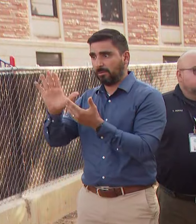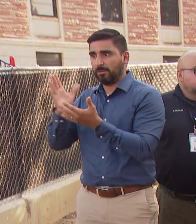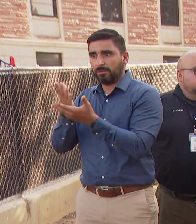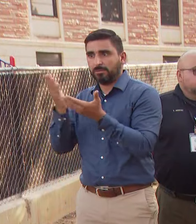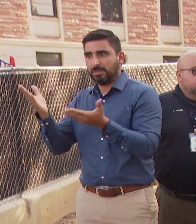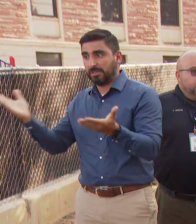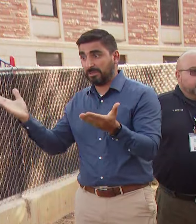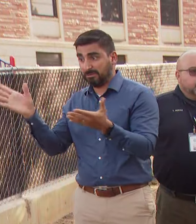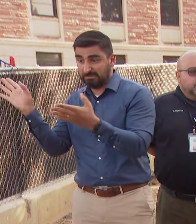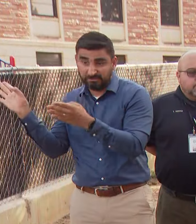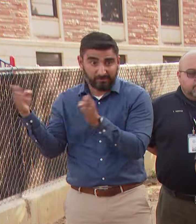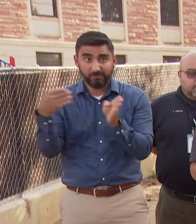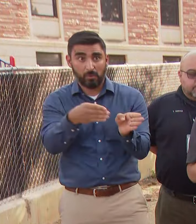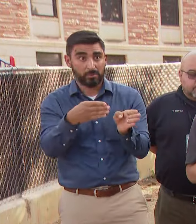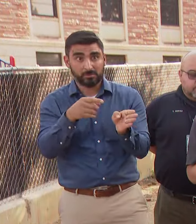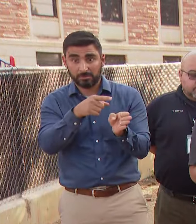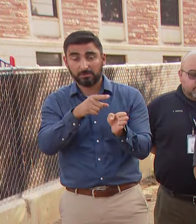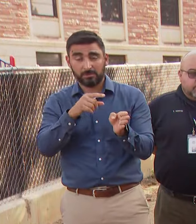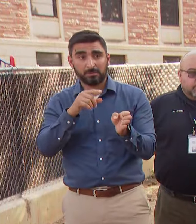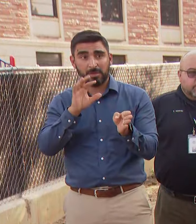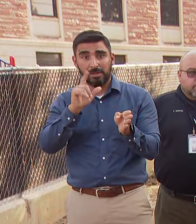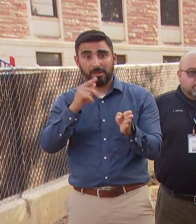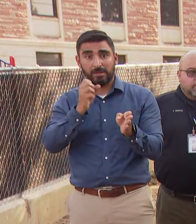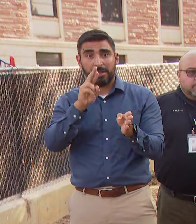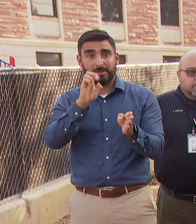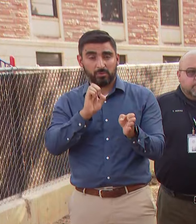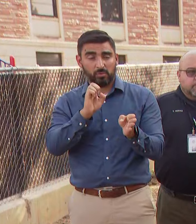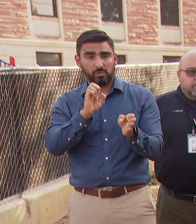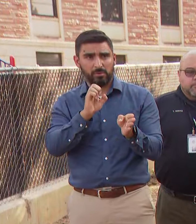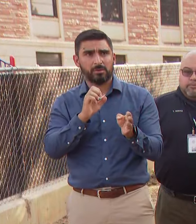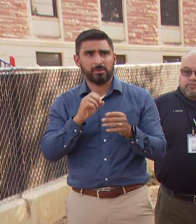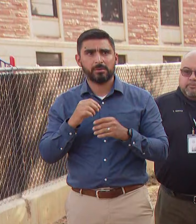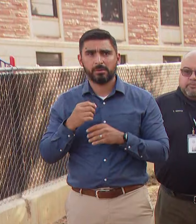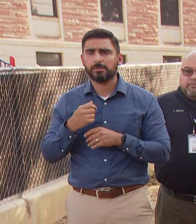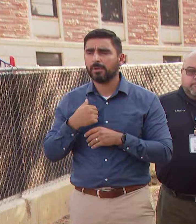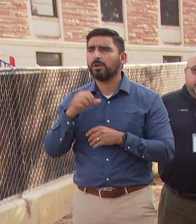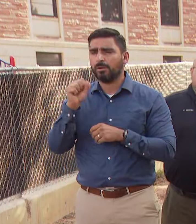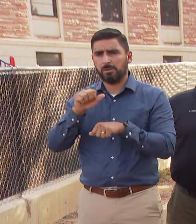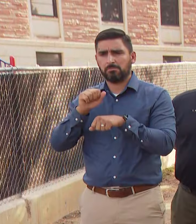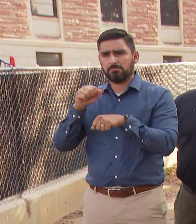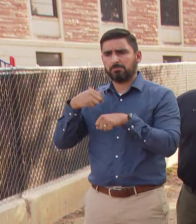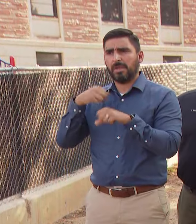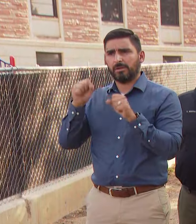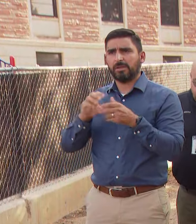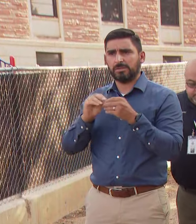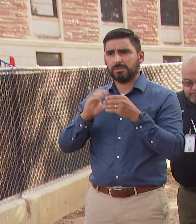I can speak to mountain view fire rescue. We had multiple resources that were up on the Stone Canyon